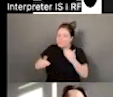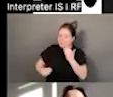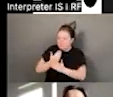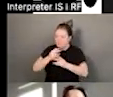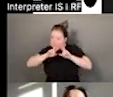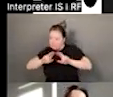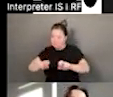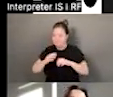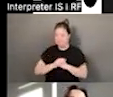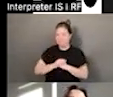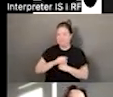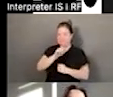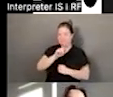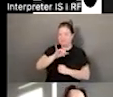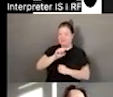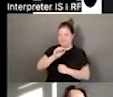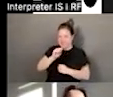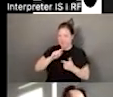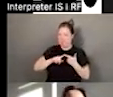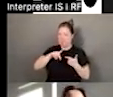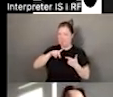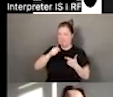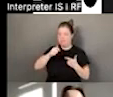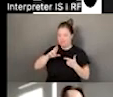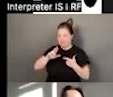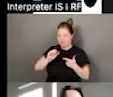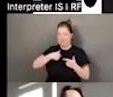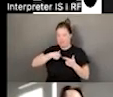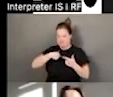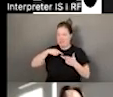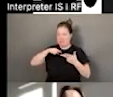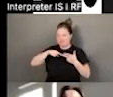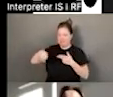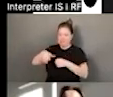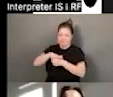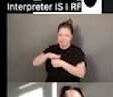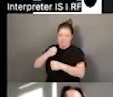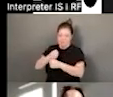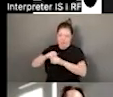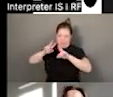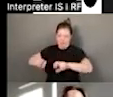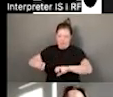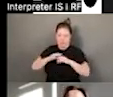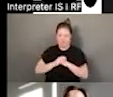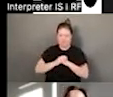and Peter and I and our other colleagues are working. Funka also has a very good and close